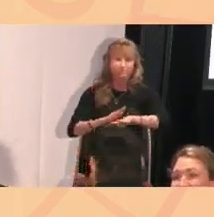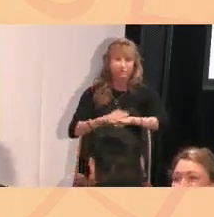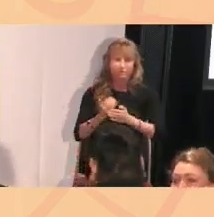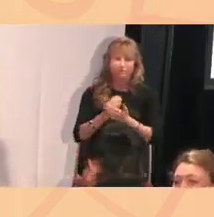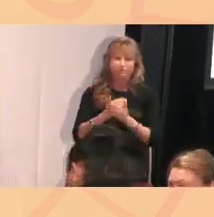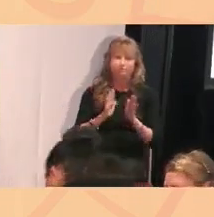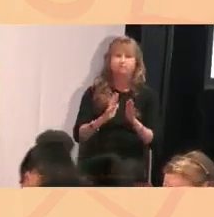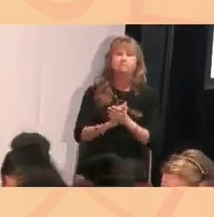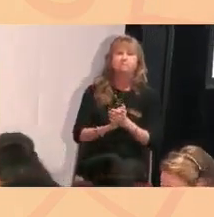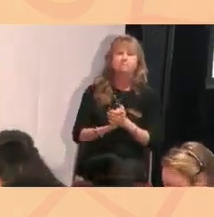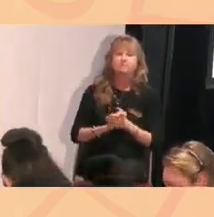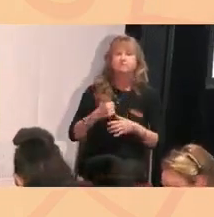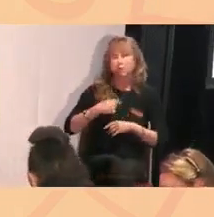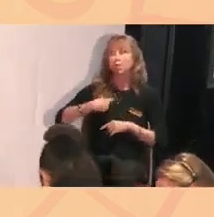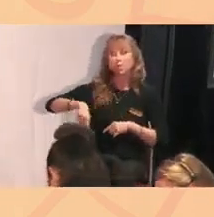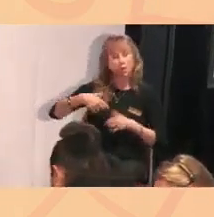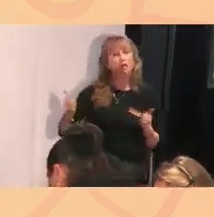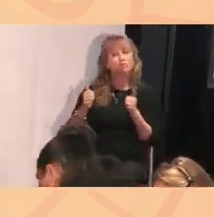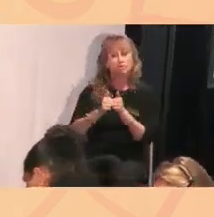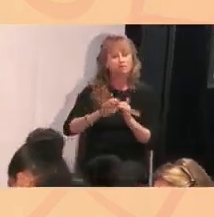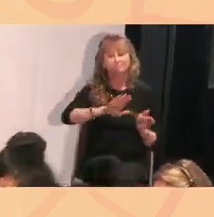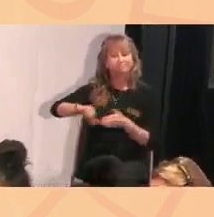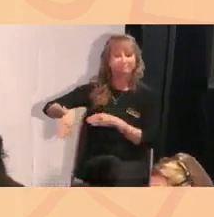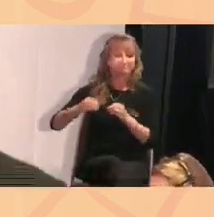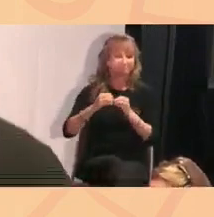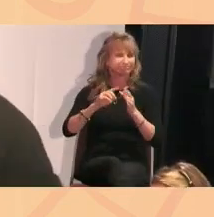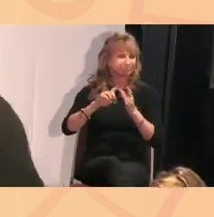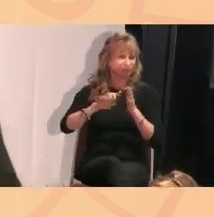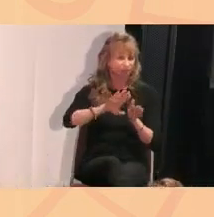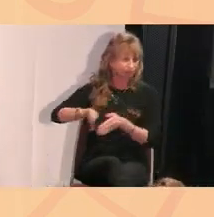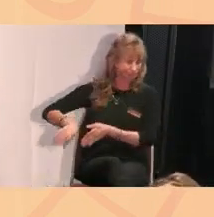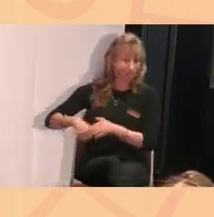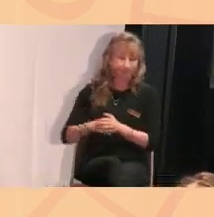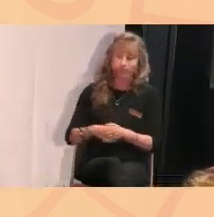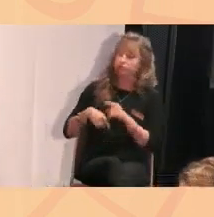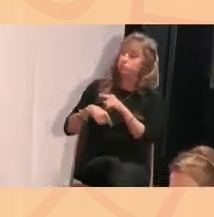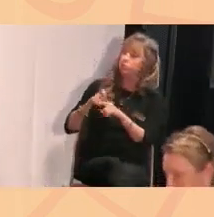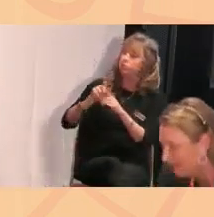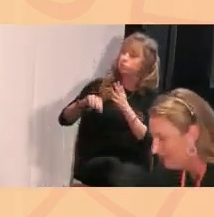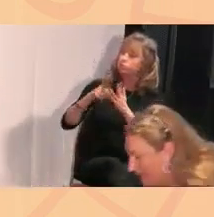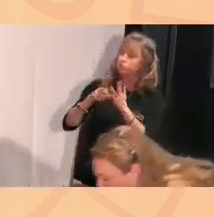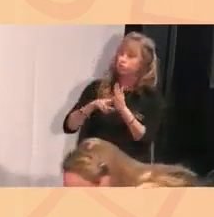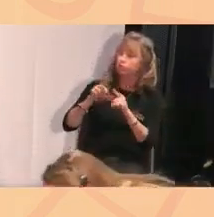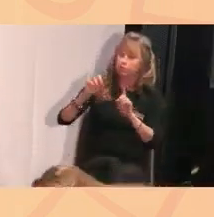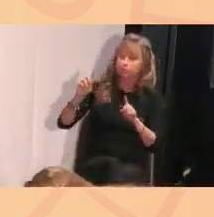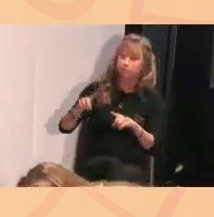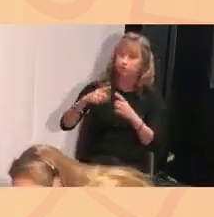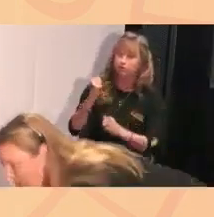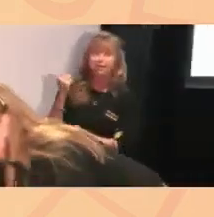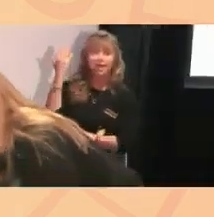I'm not going to go into their bios because you can Google that for yourself and we're trying to save time.